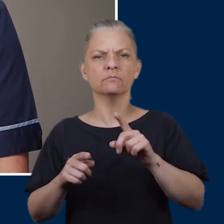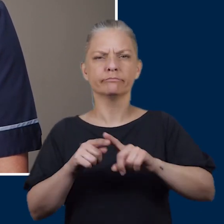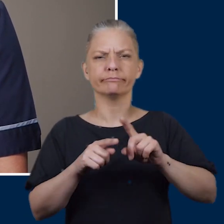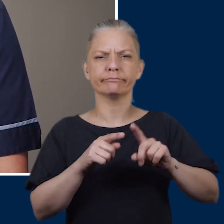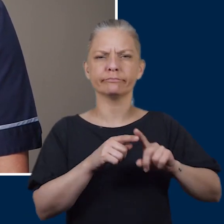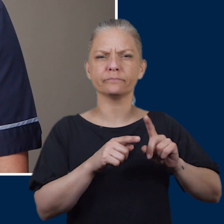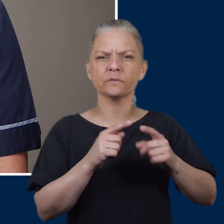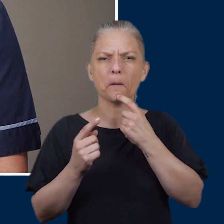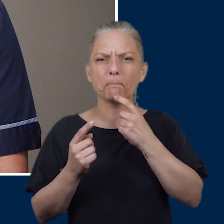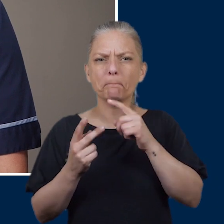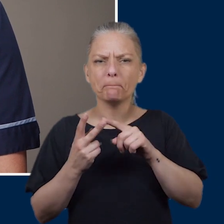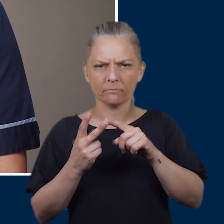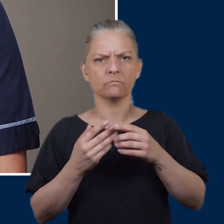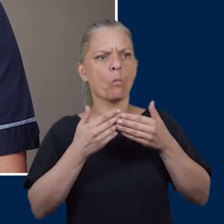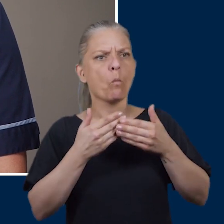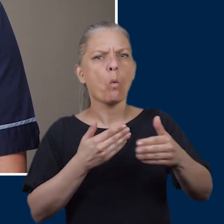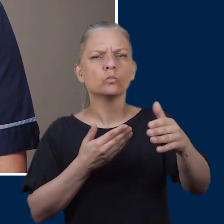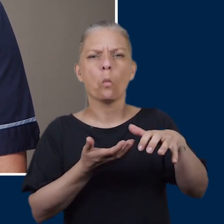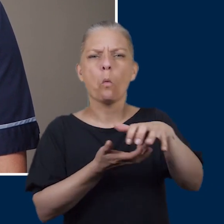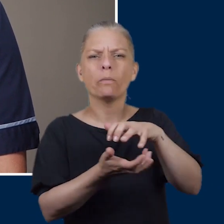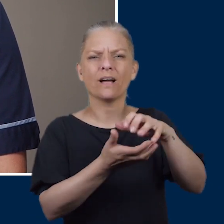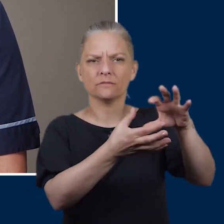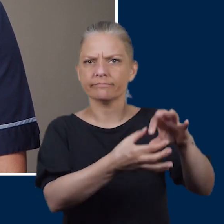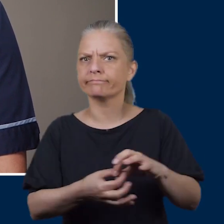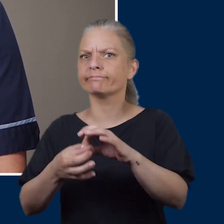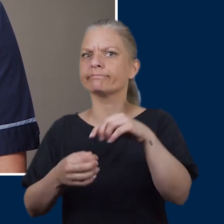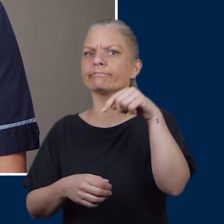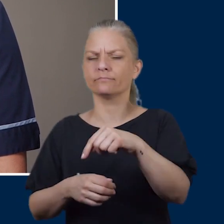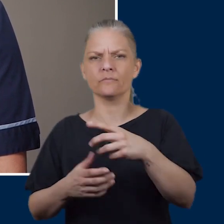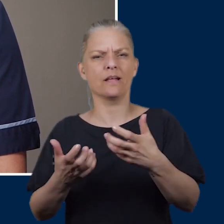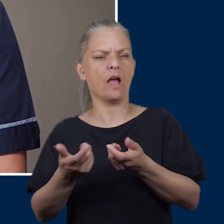with it and how to manage diabetes and reduce the risk of developing these complications.